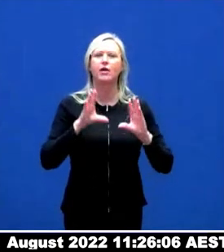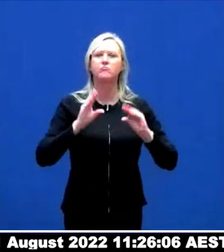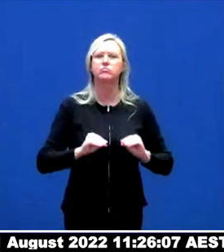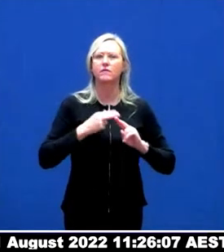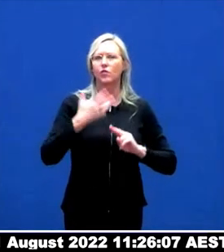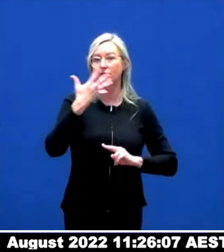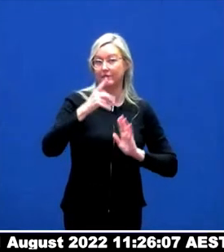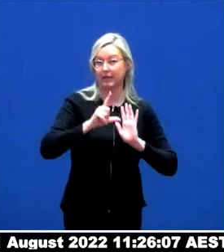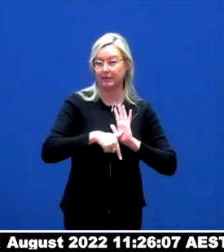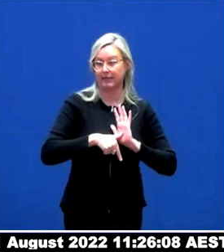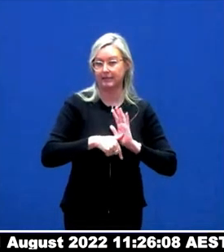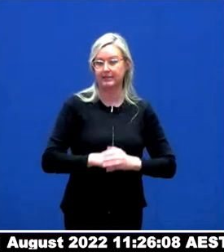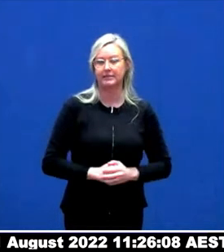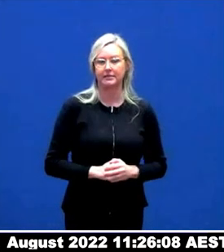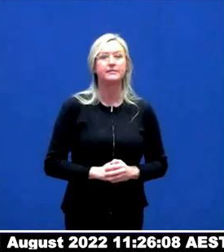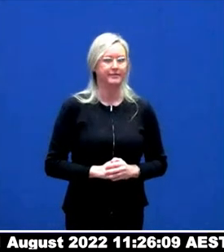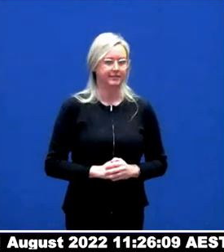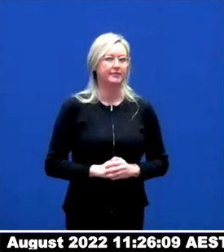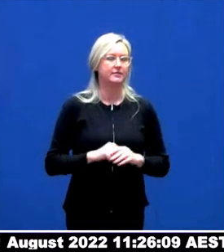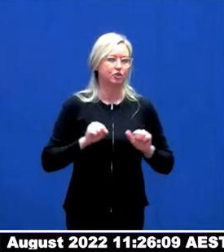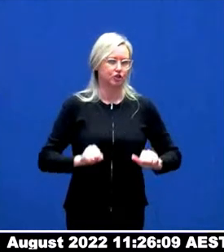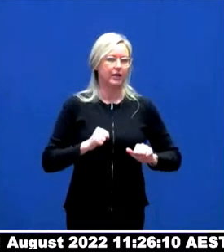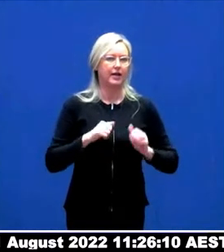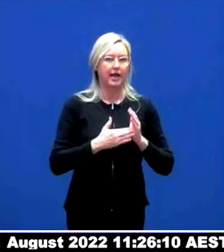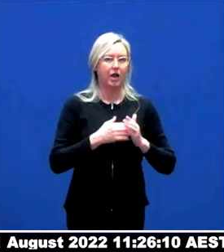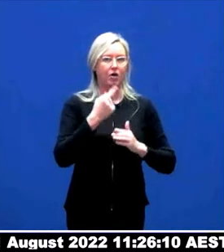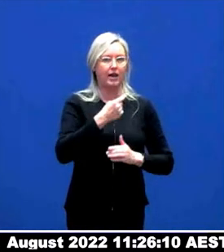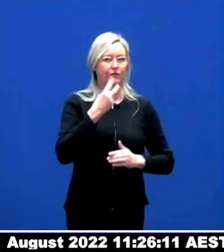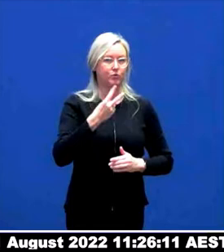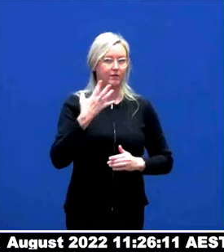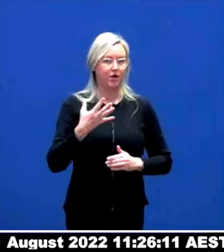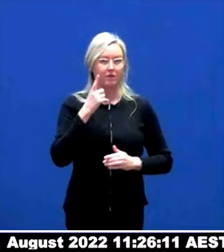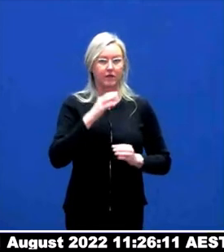Yes. It's now 11.25. Shall we adjourn until 11.45?